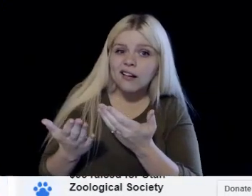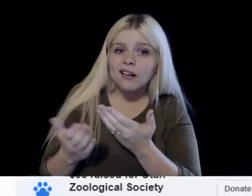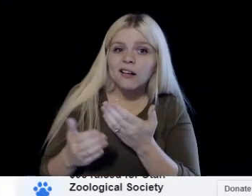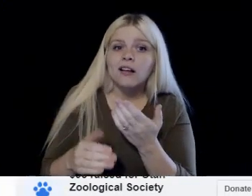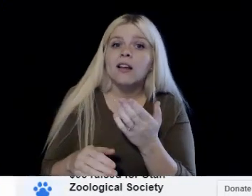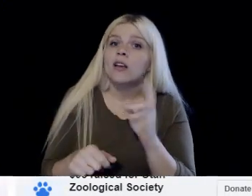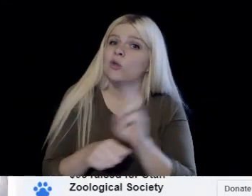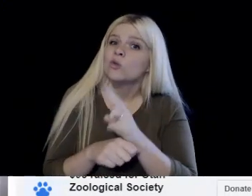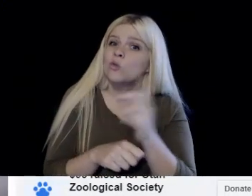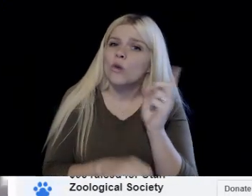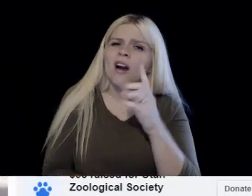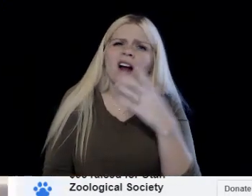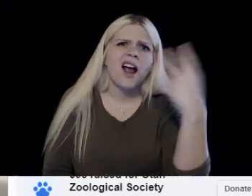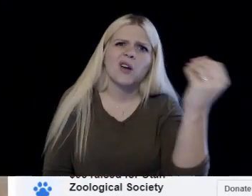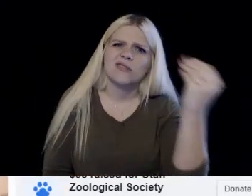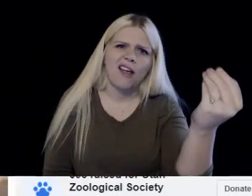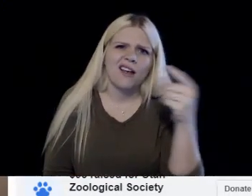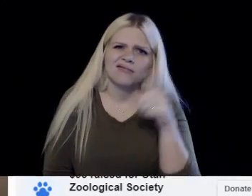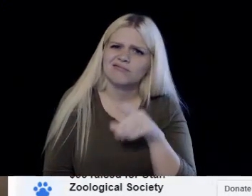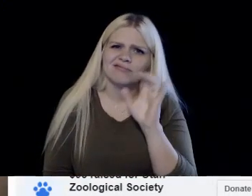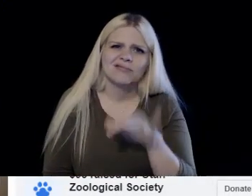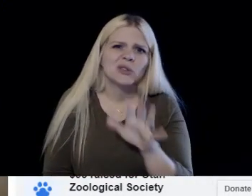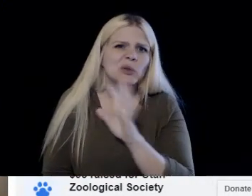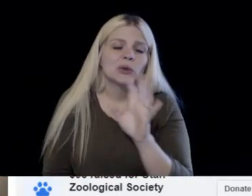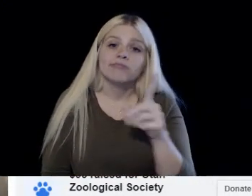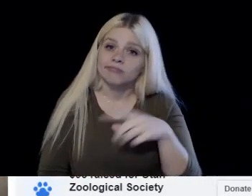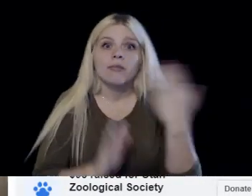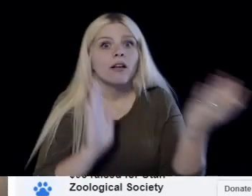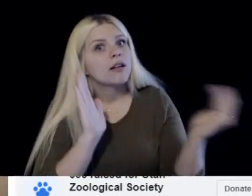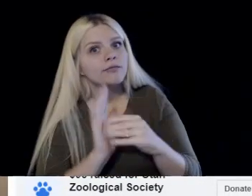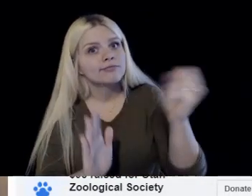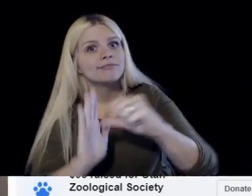Erica: Give the toys, you guys- there it is. There's your expert.